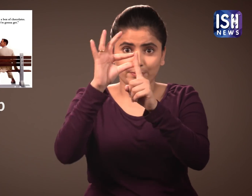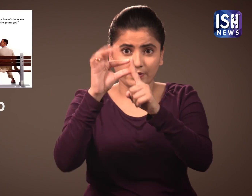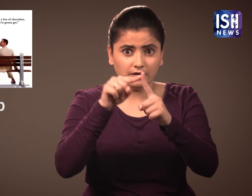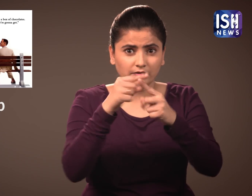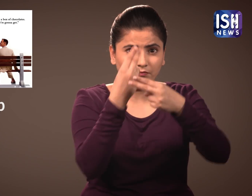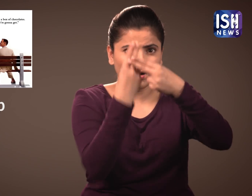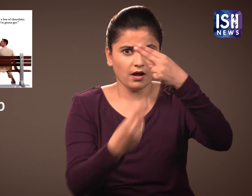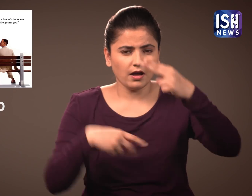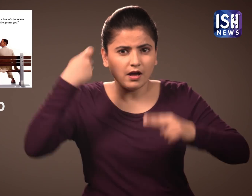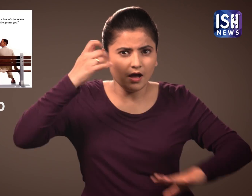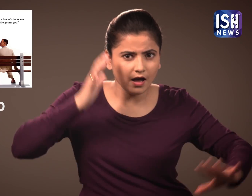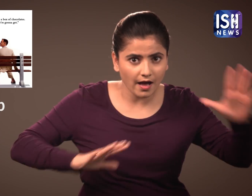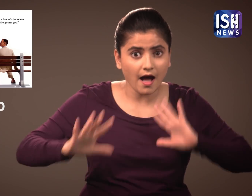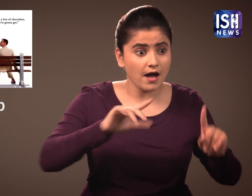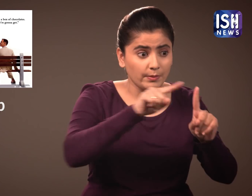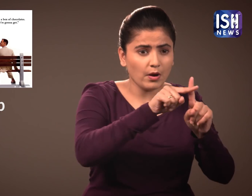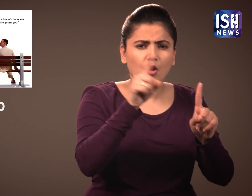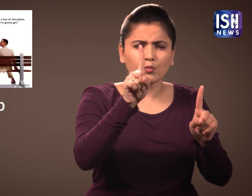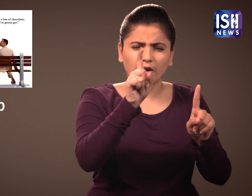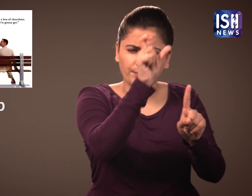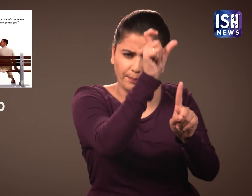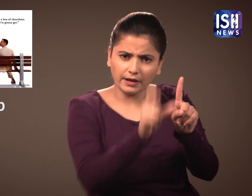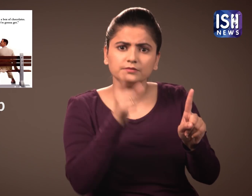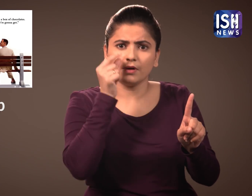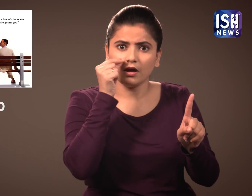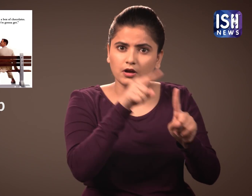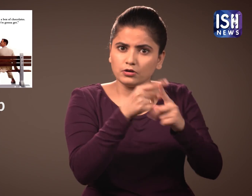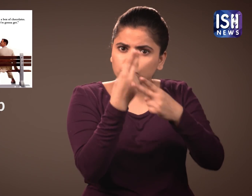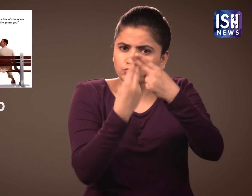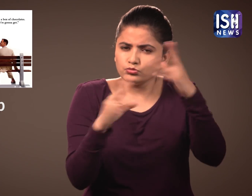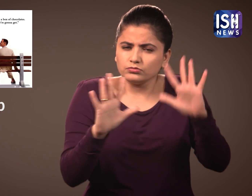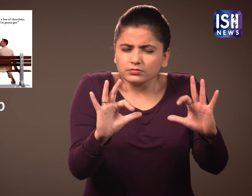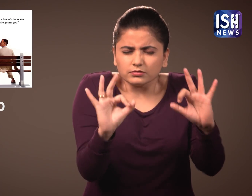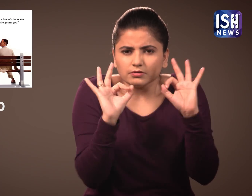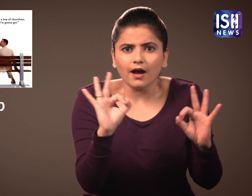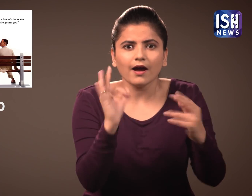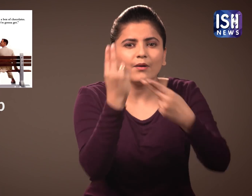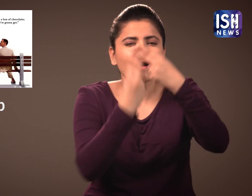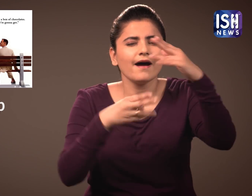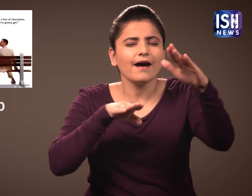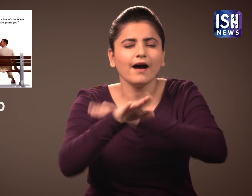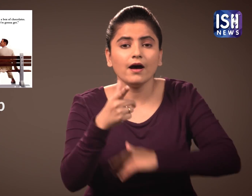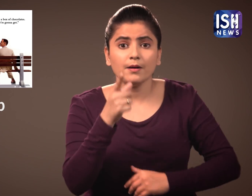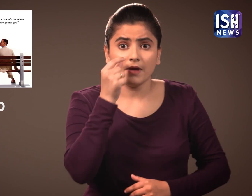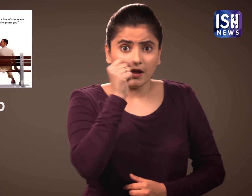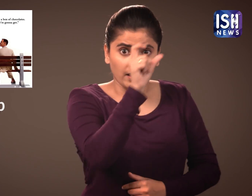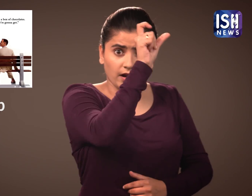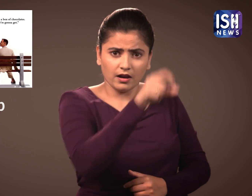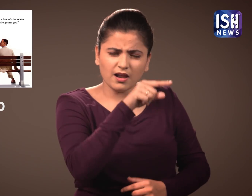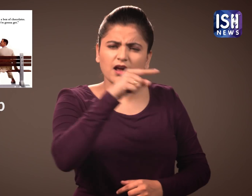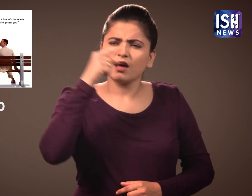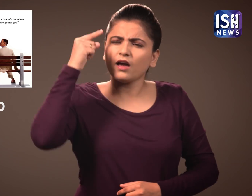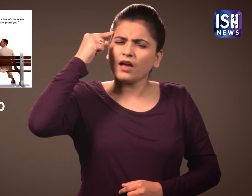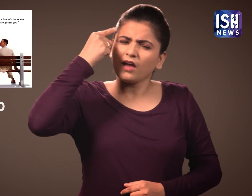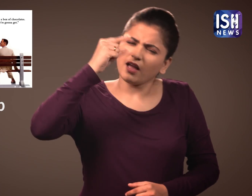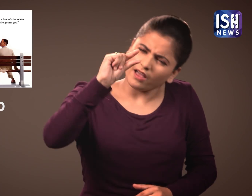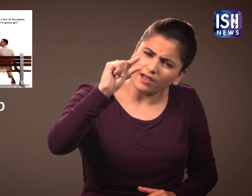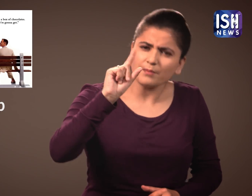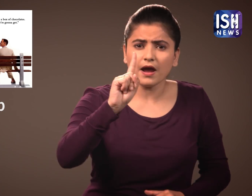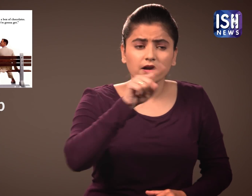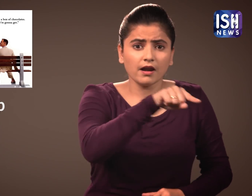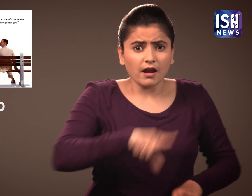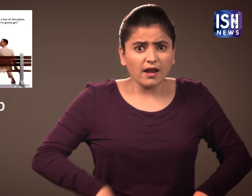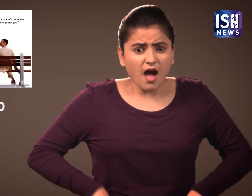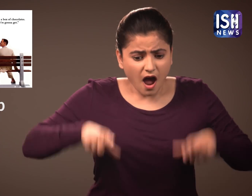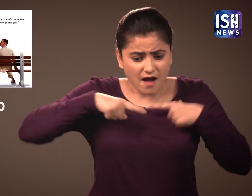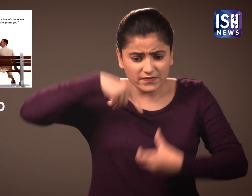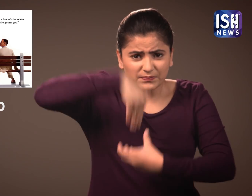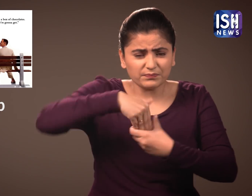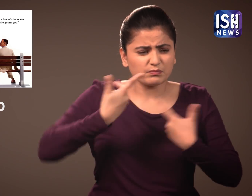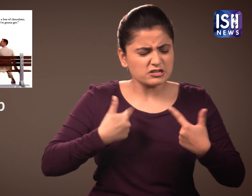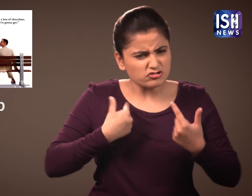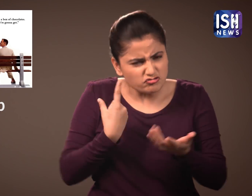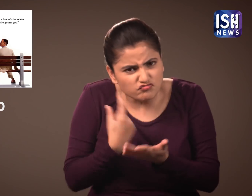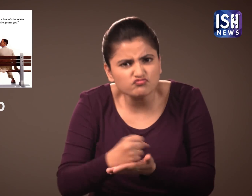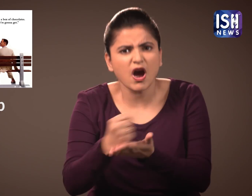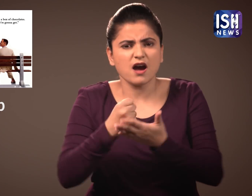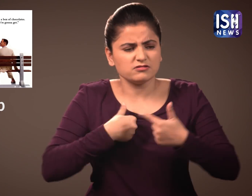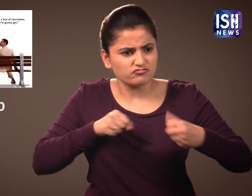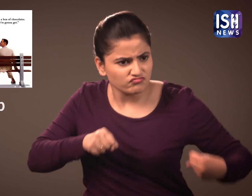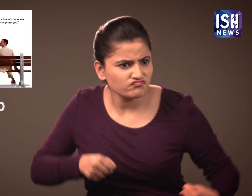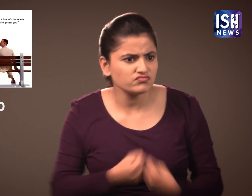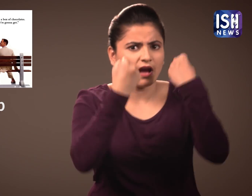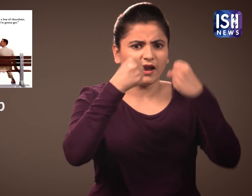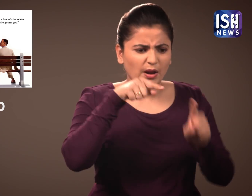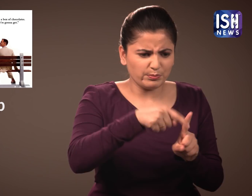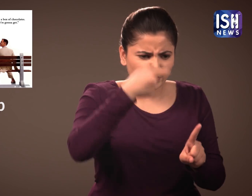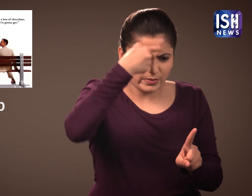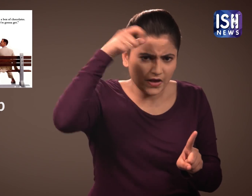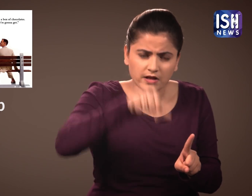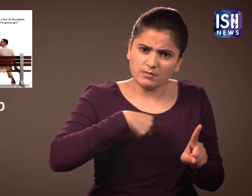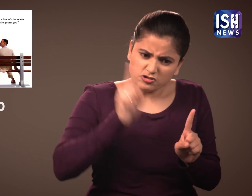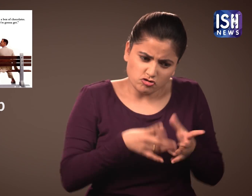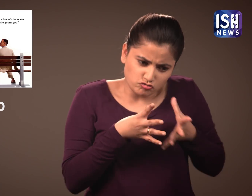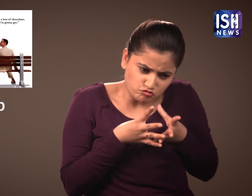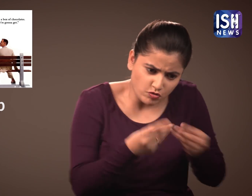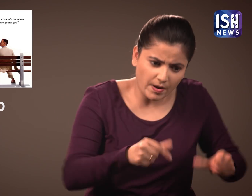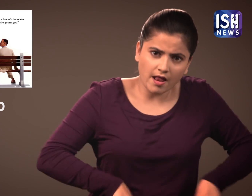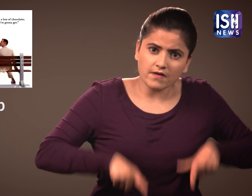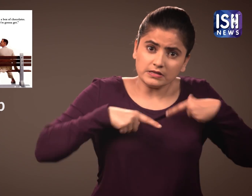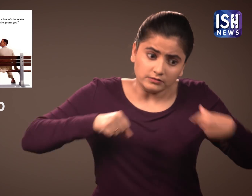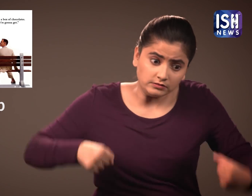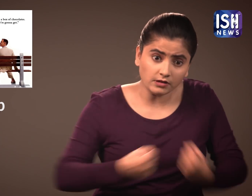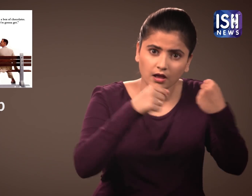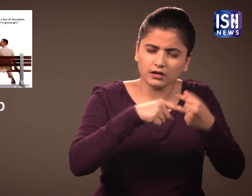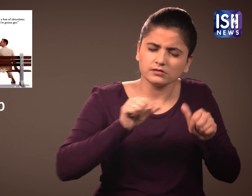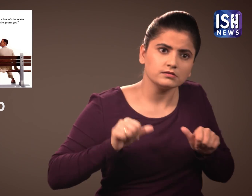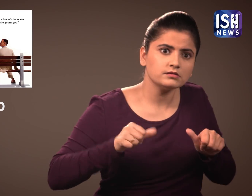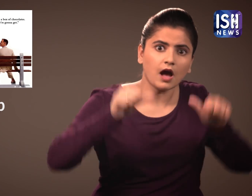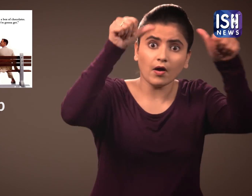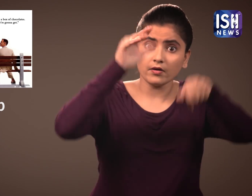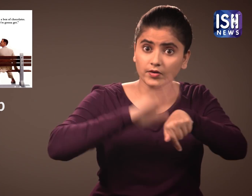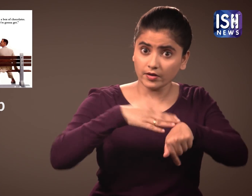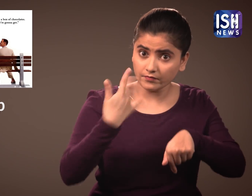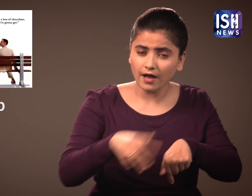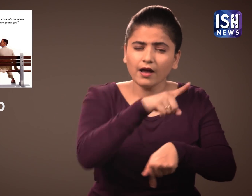which is the story of a man with a low IQ, who successfully overcomes struggles in his life despite all the challenges.